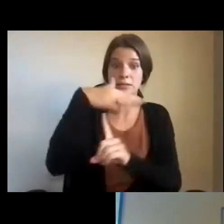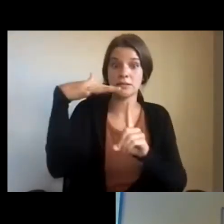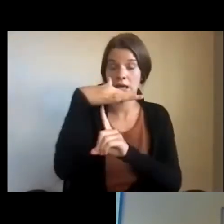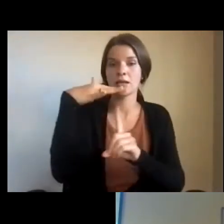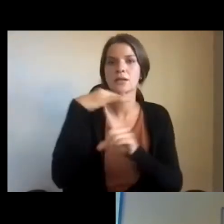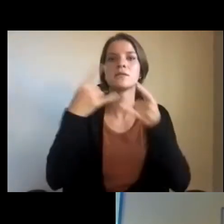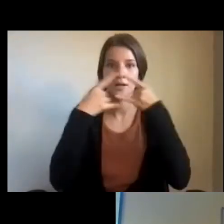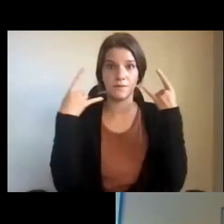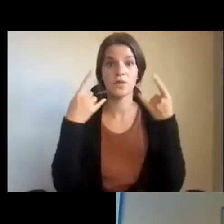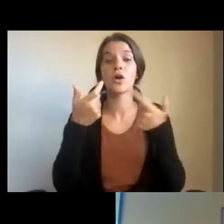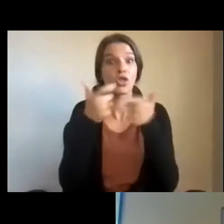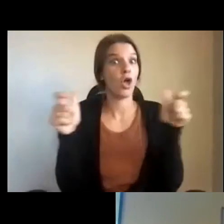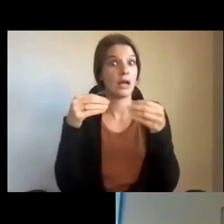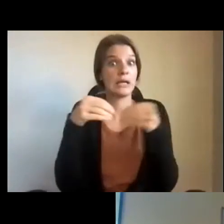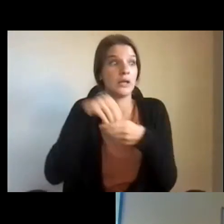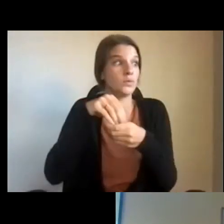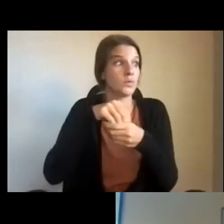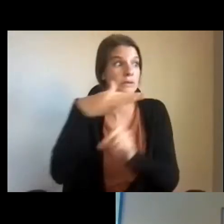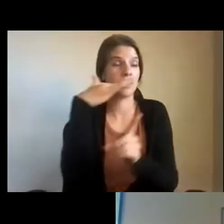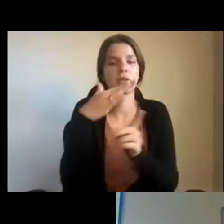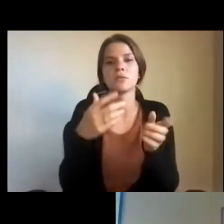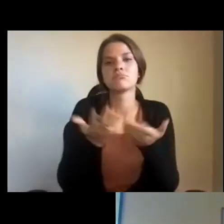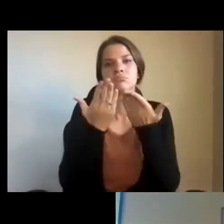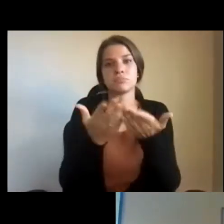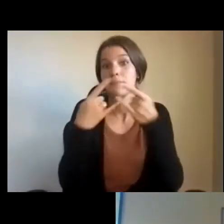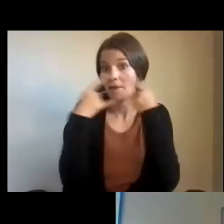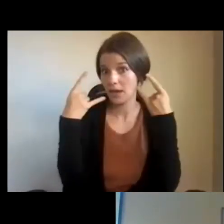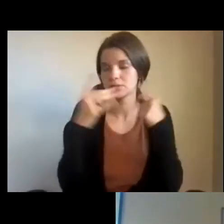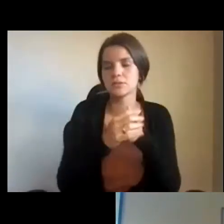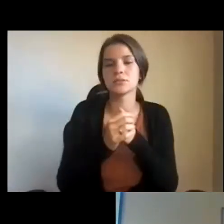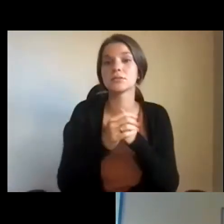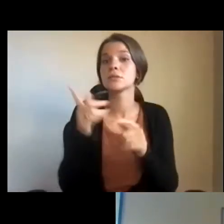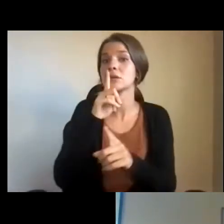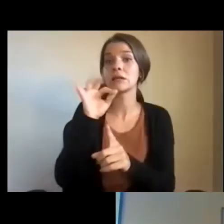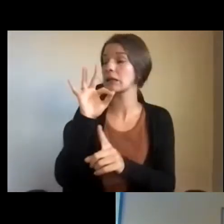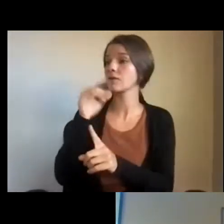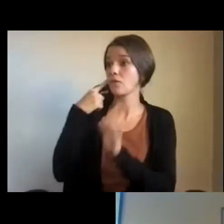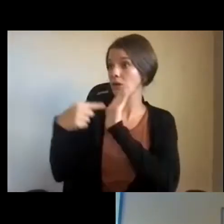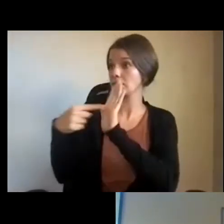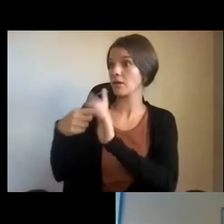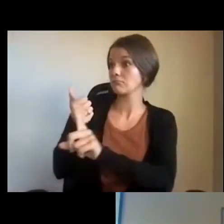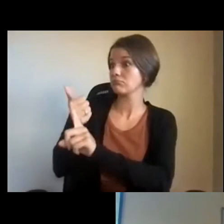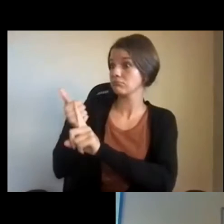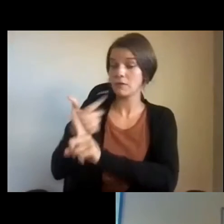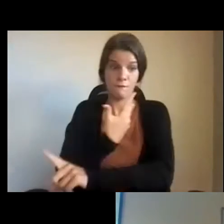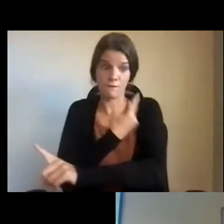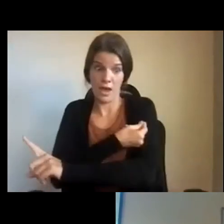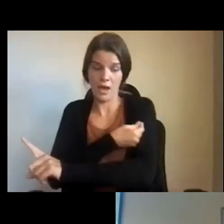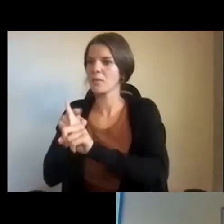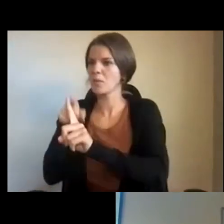large indoor settings. But and then if you are exposed to someone with COVID and you do develop